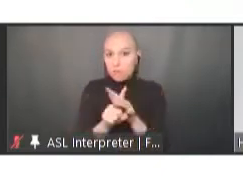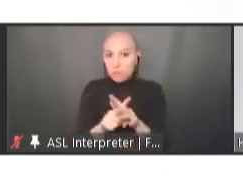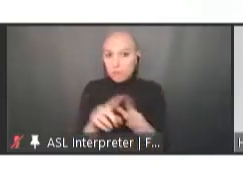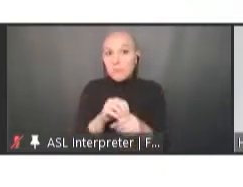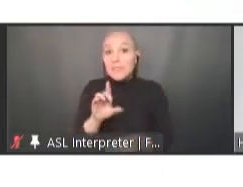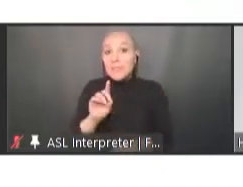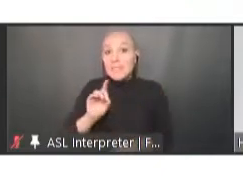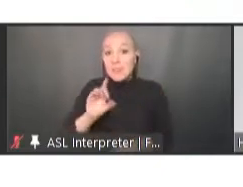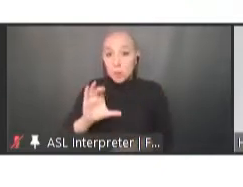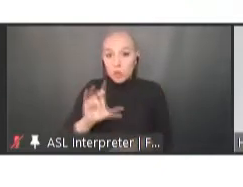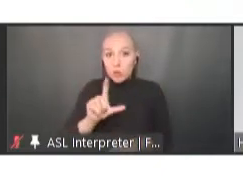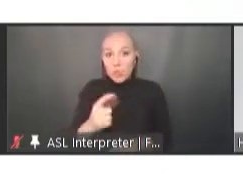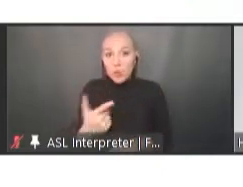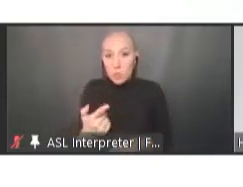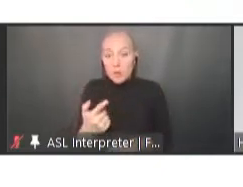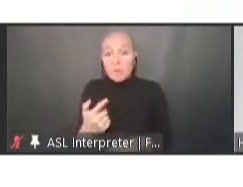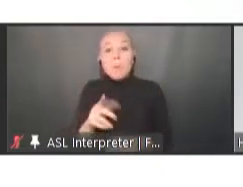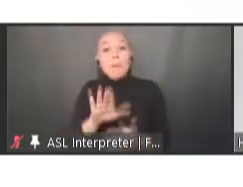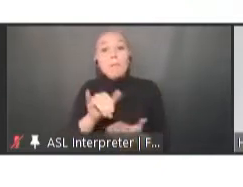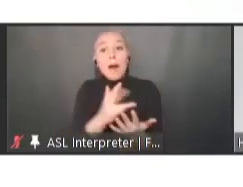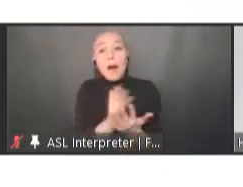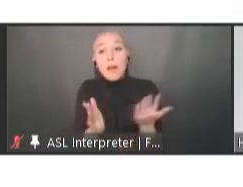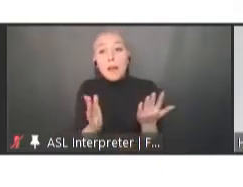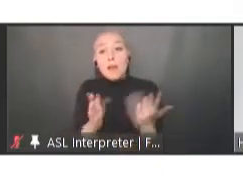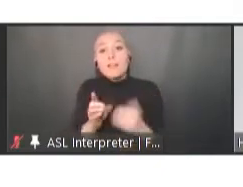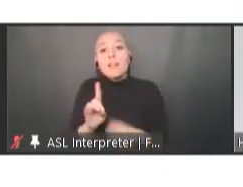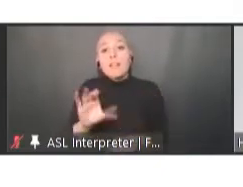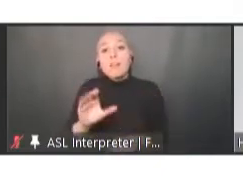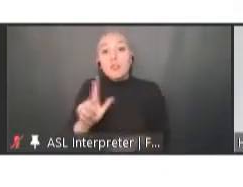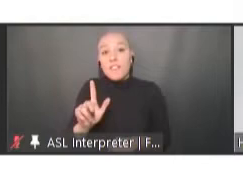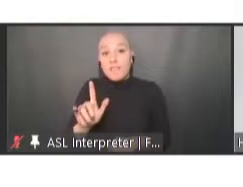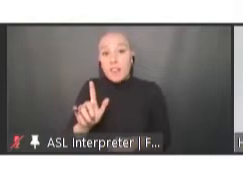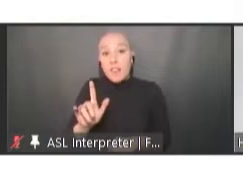accounted for 72 percent of sequence lineages. Next slide.